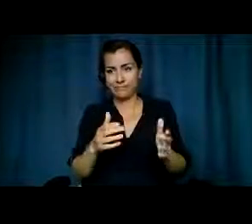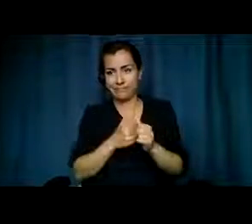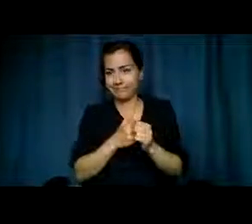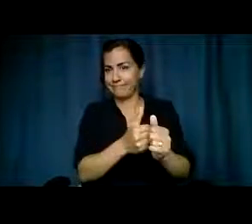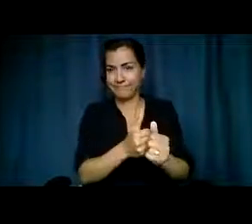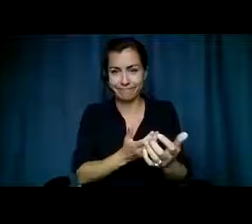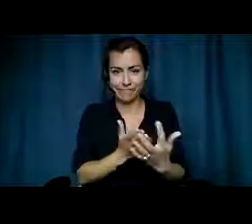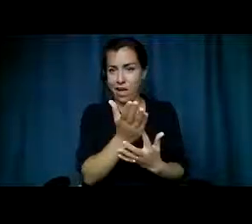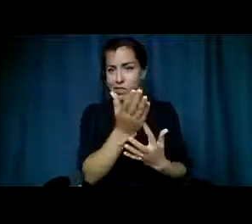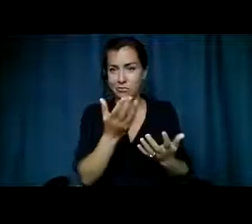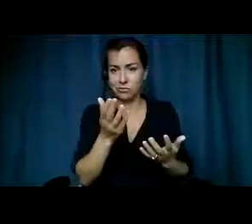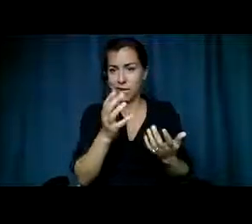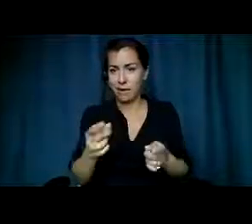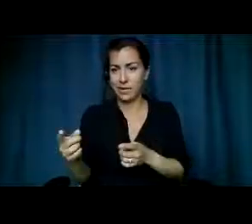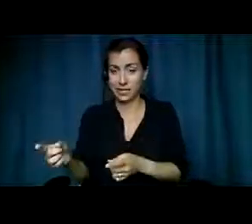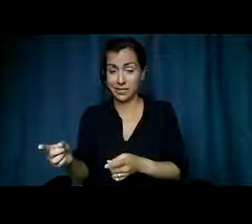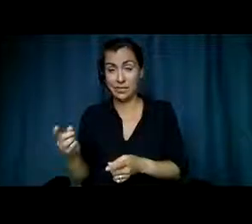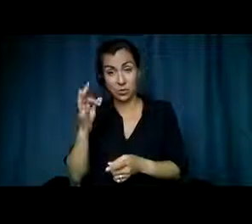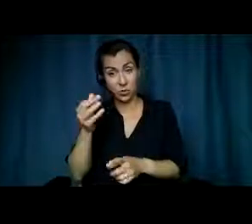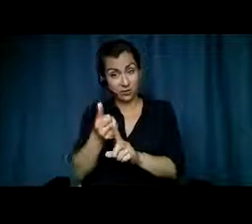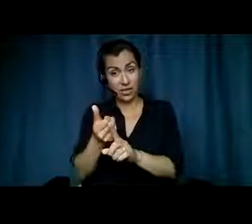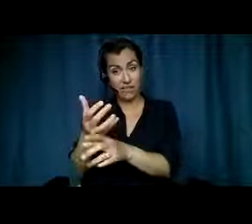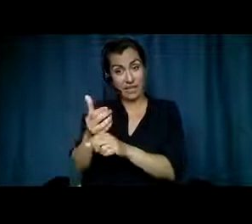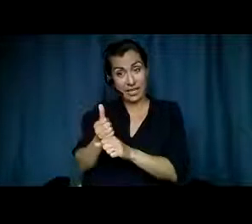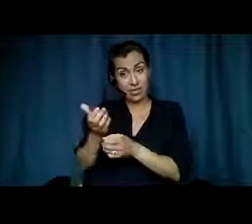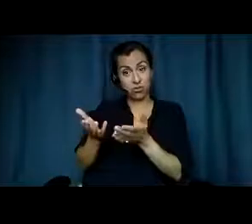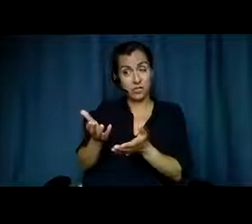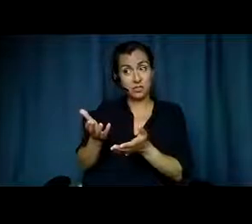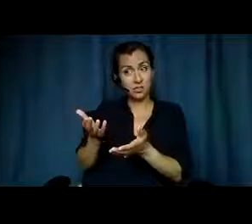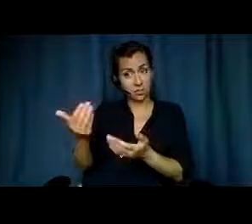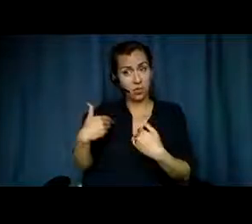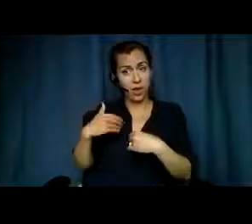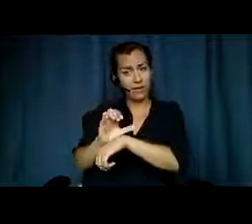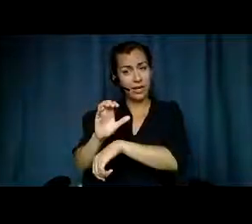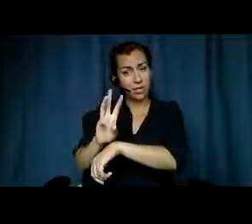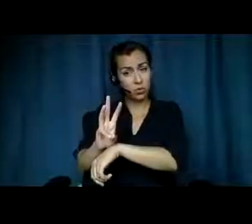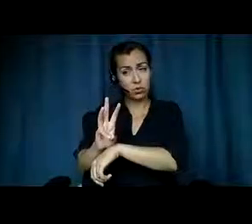We're also continuing to monitor the accessibility